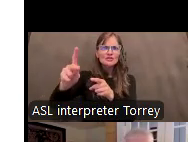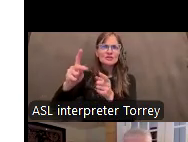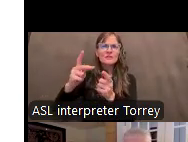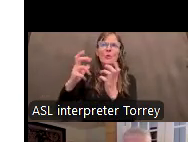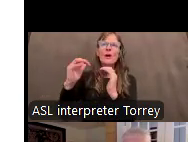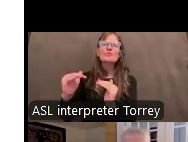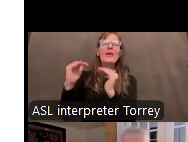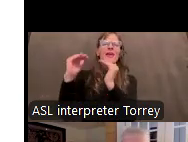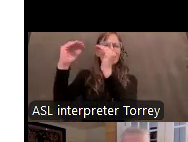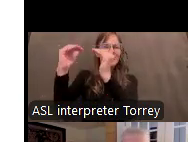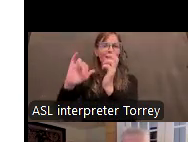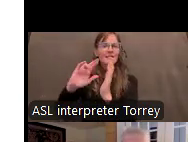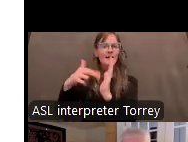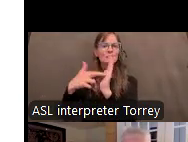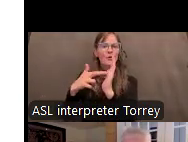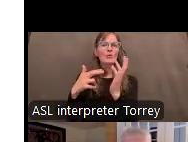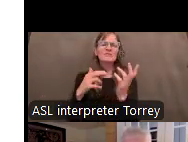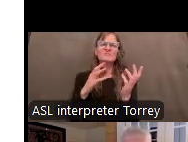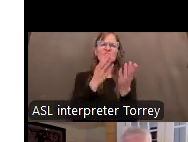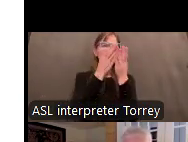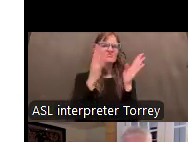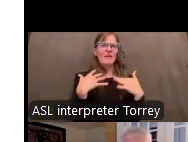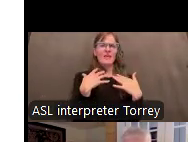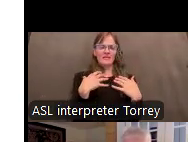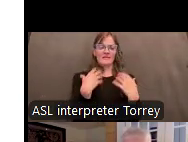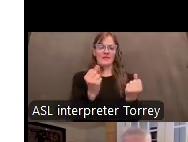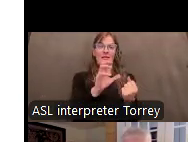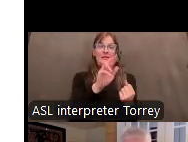We want to make this an appealing career choice